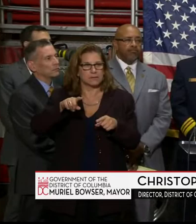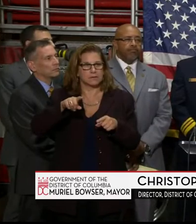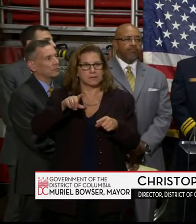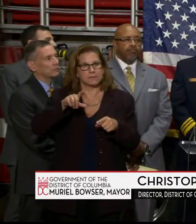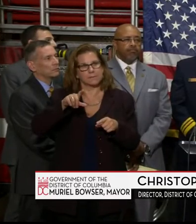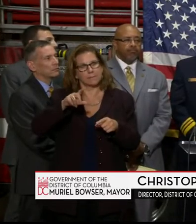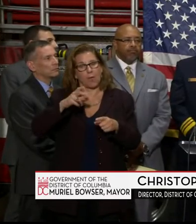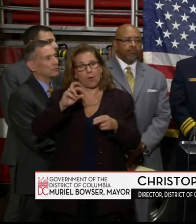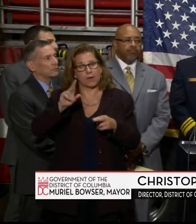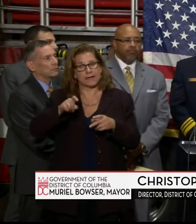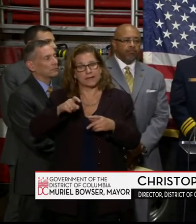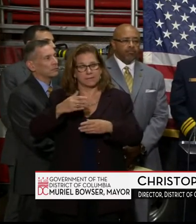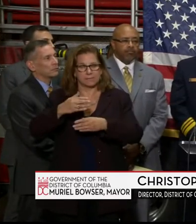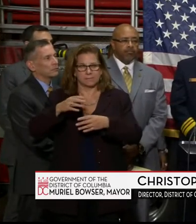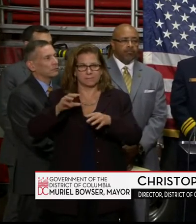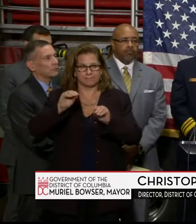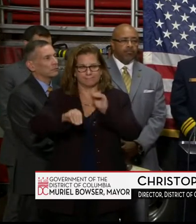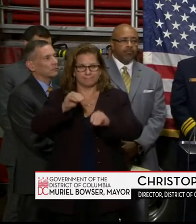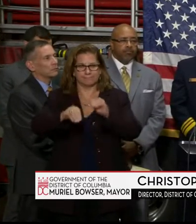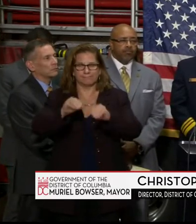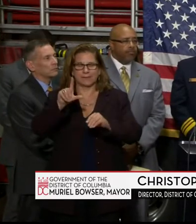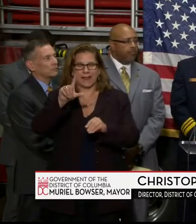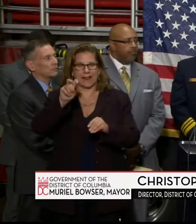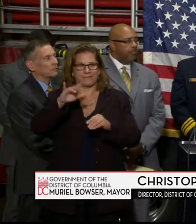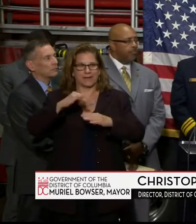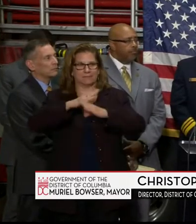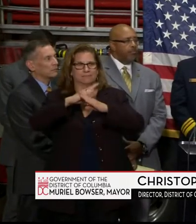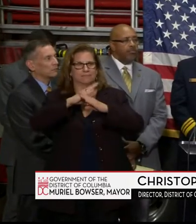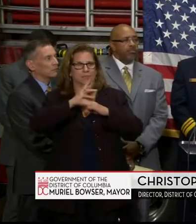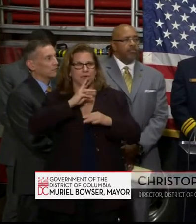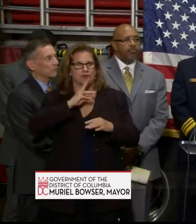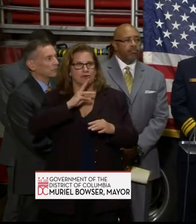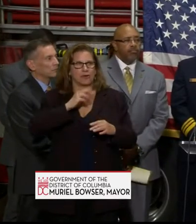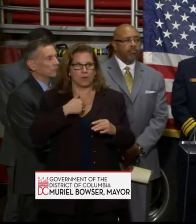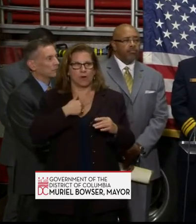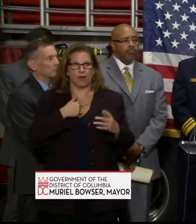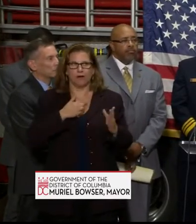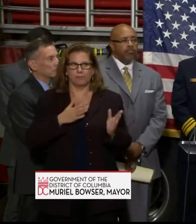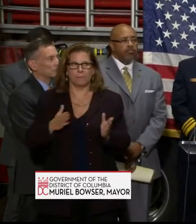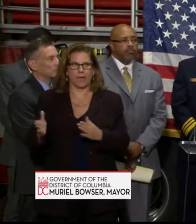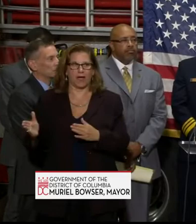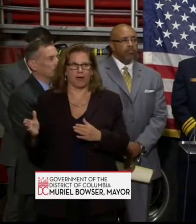HAVE THE SUFFICIENT PREPARATIONS IN PLACE, COMMUNICATION WITH NATIONAL PARK SERVICE TO ENSURE THAT WE TAKE THOSE PROTECTIVE